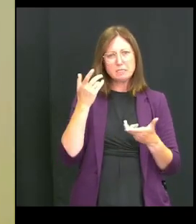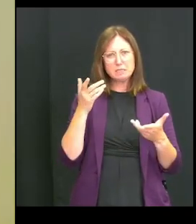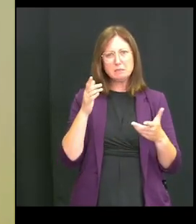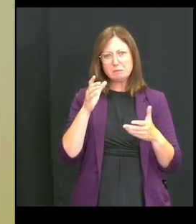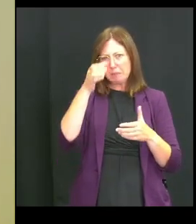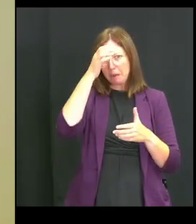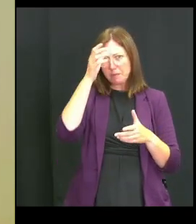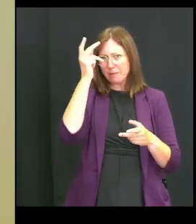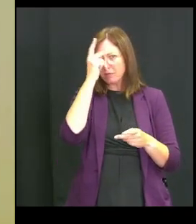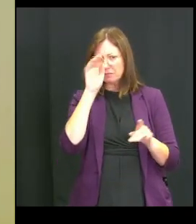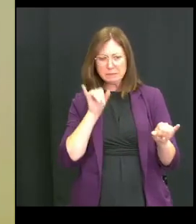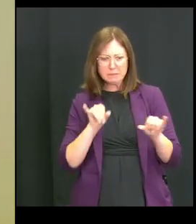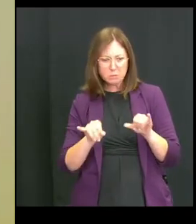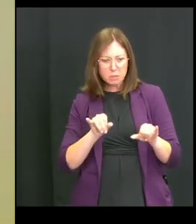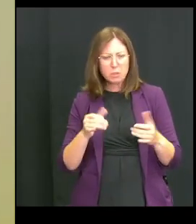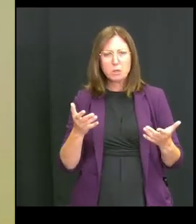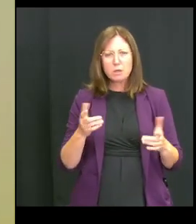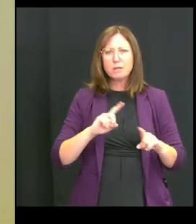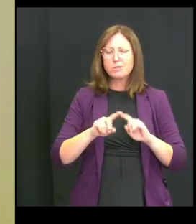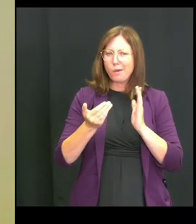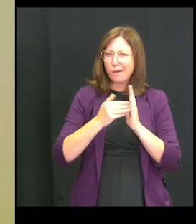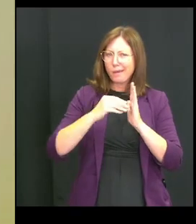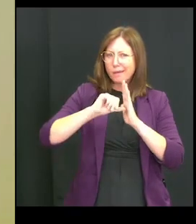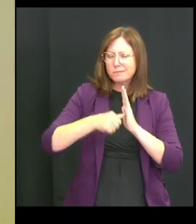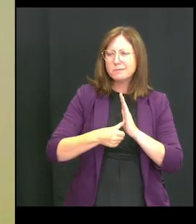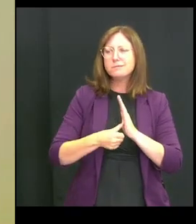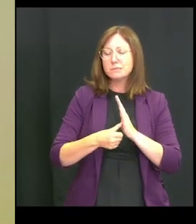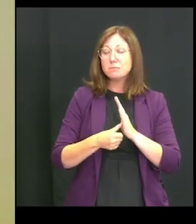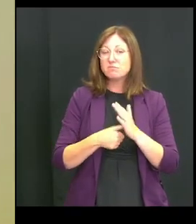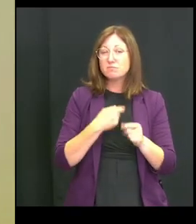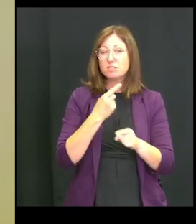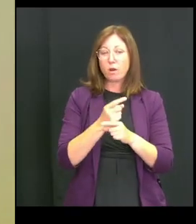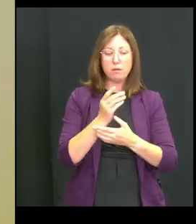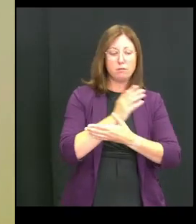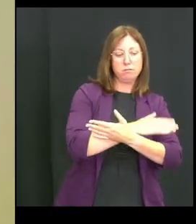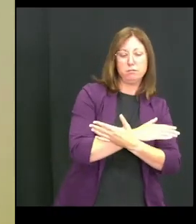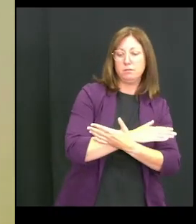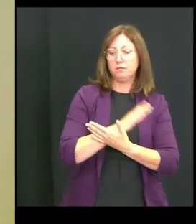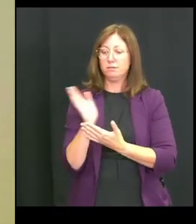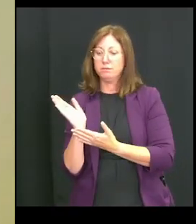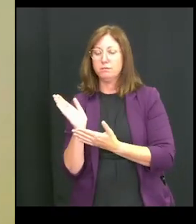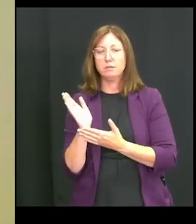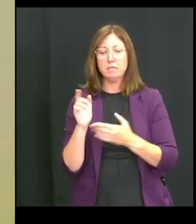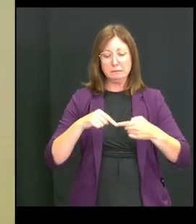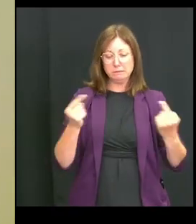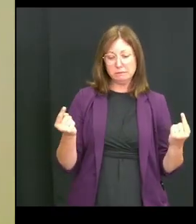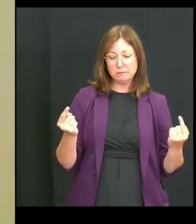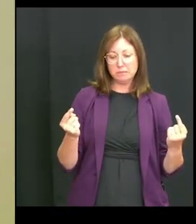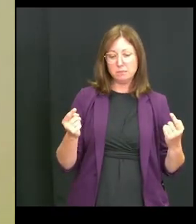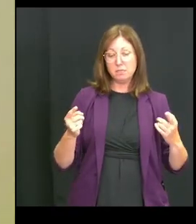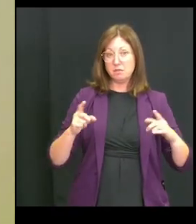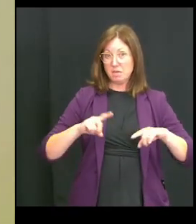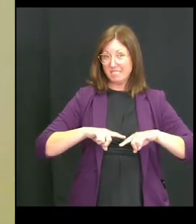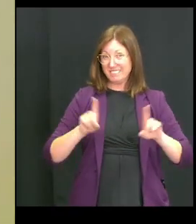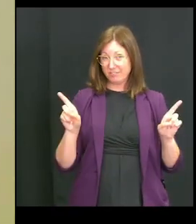So it's just to reinforce the idea that polarization as difference is not an inherently bad thing,